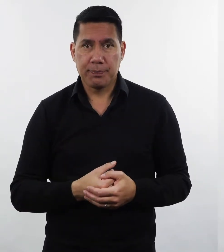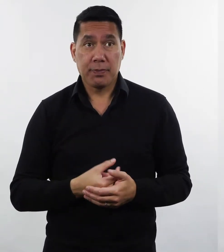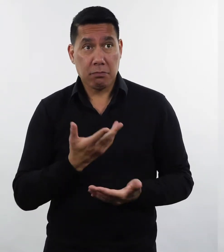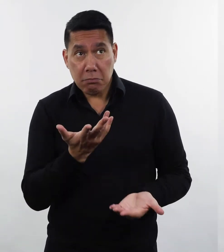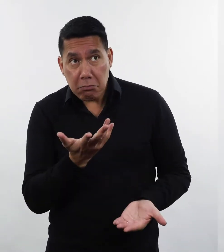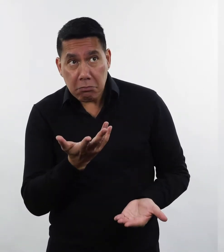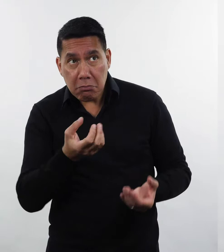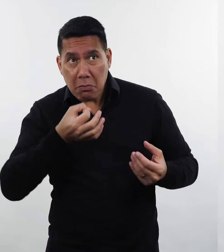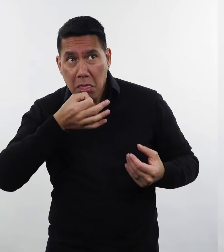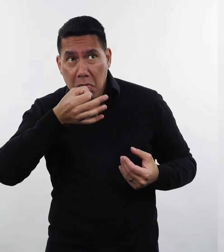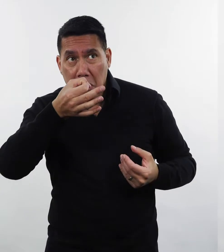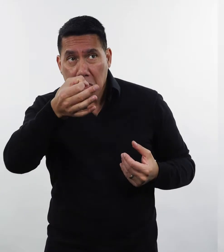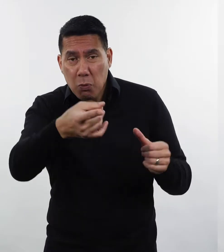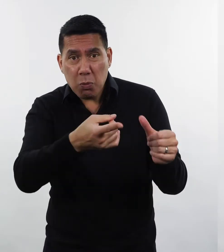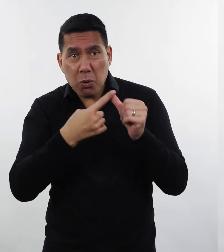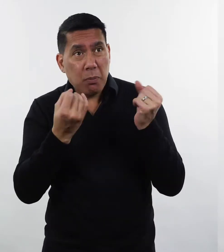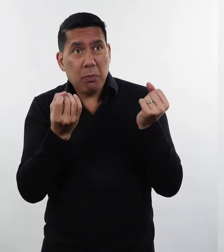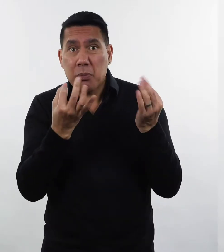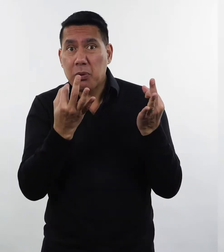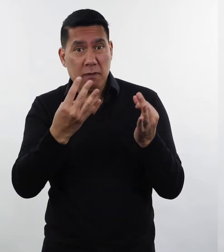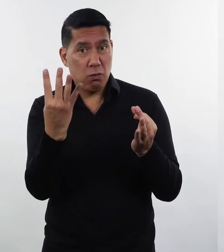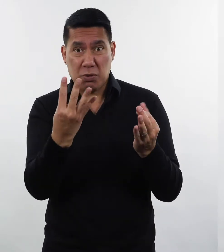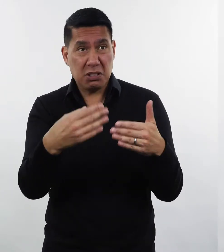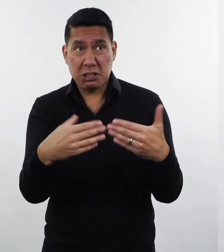then an Internal review is begun automatically.